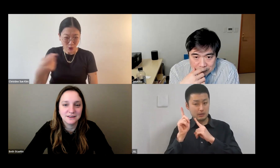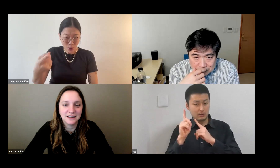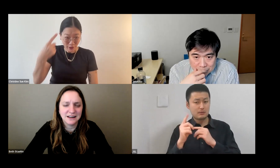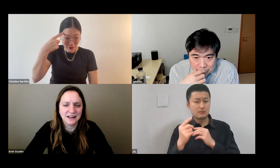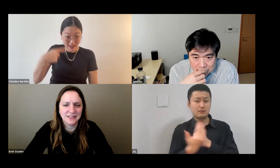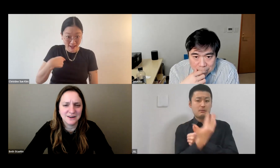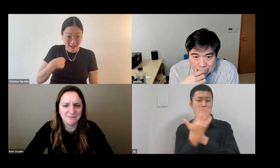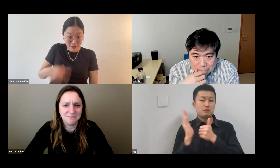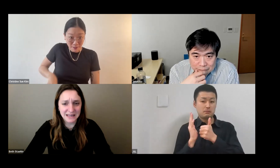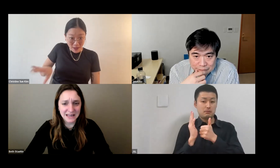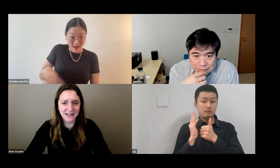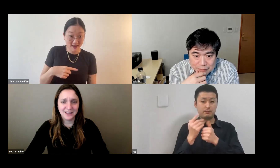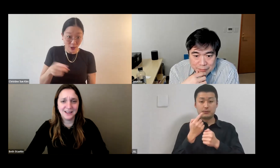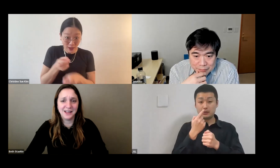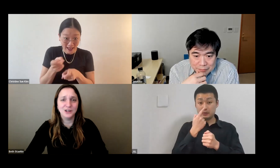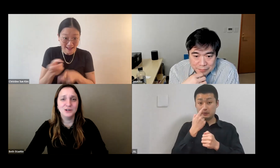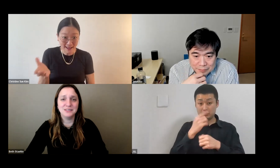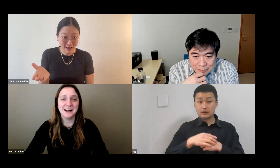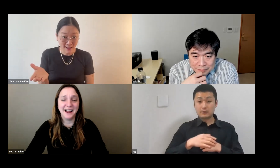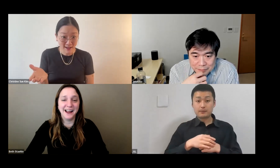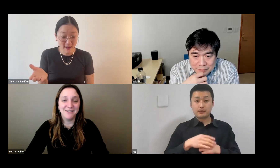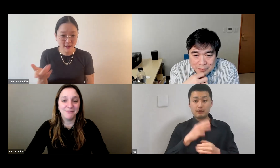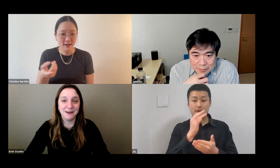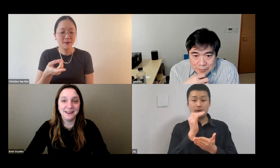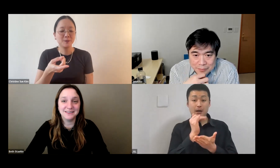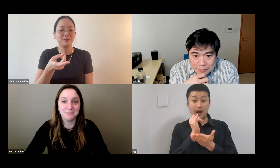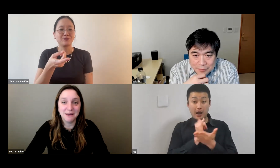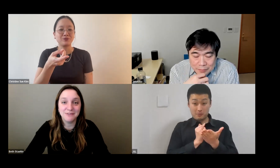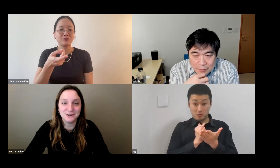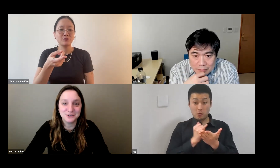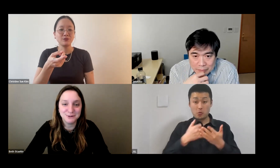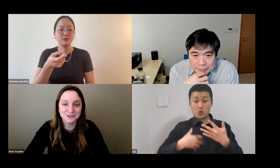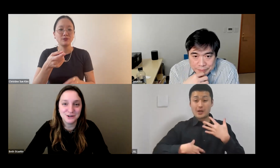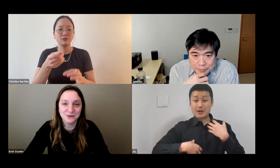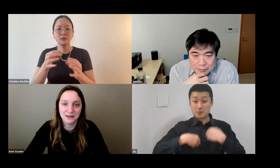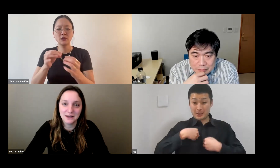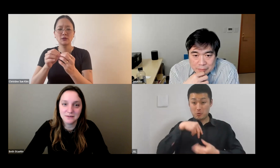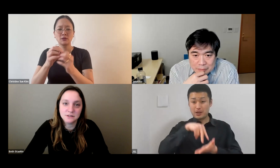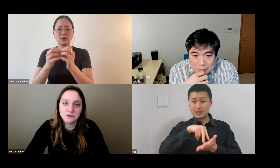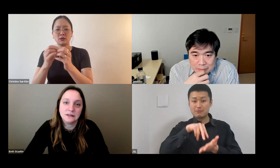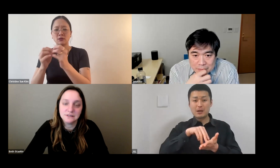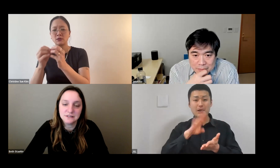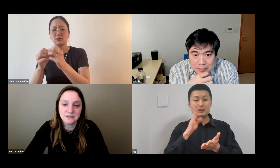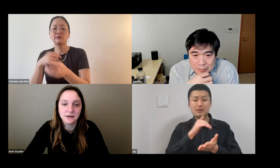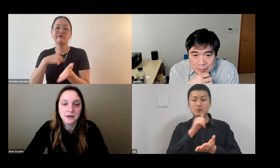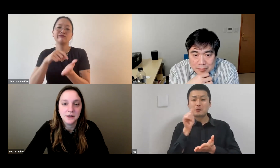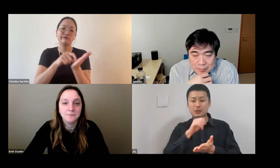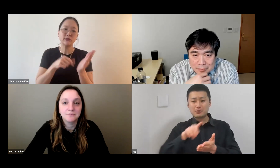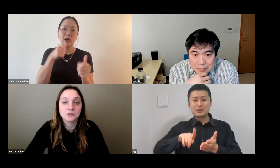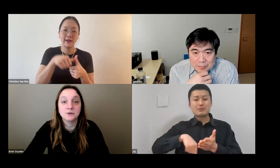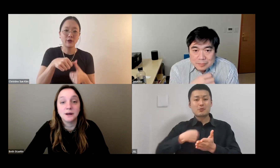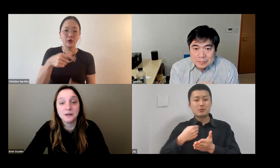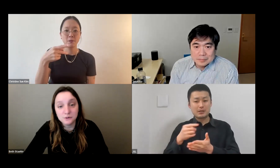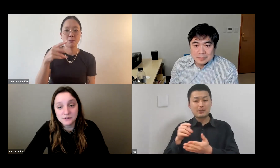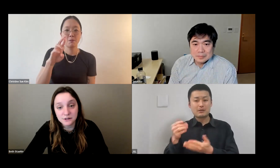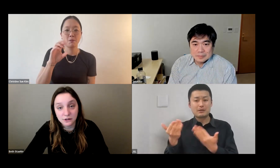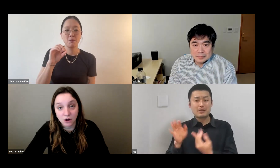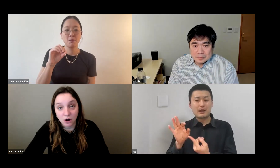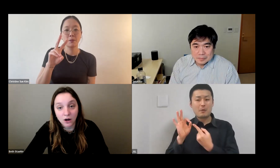And I thought, “Me? You think I have money to pay for interpreters? Are you kidding? I'm a student.” So I used the law.